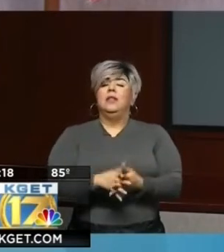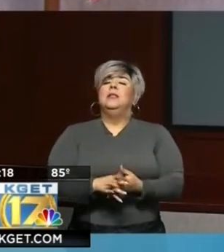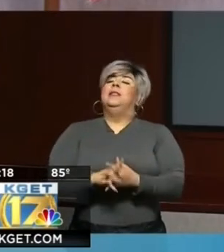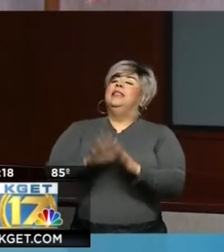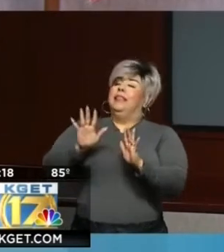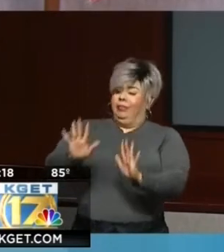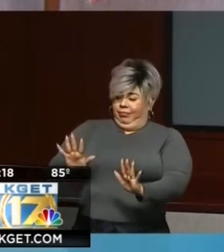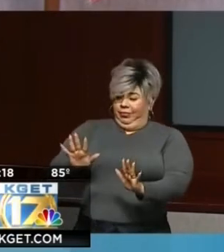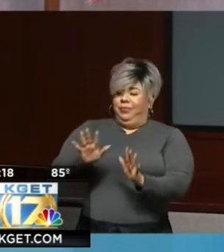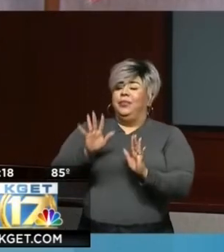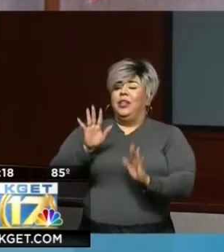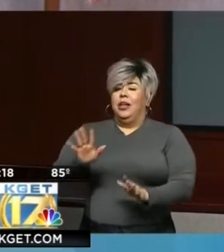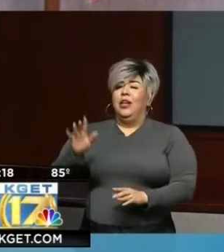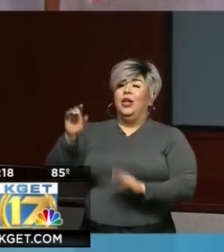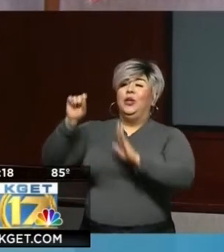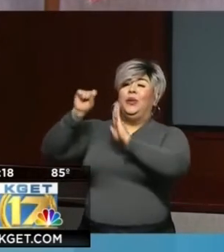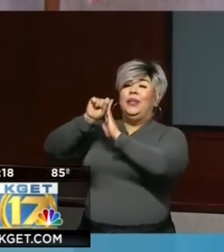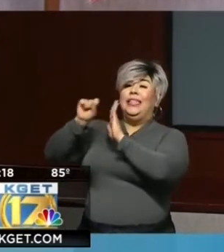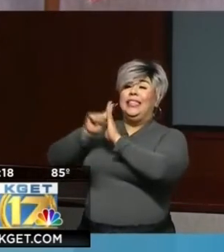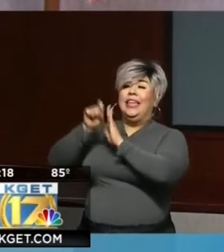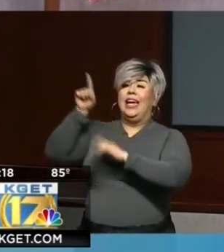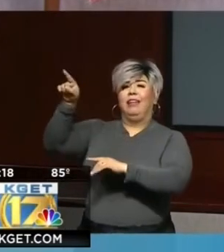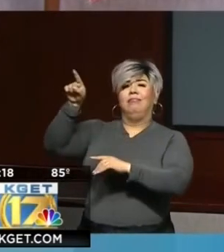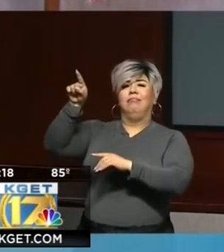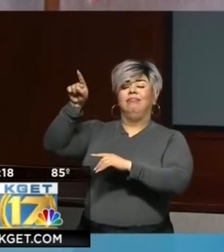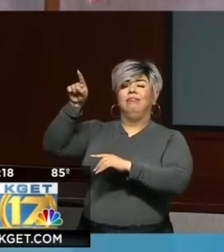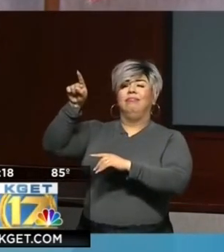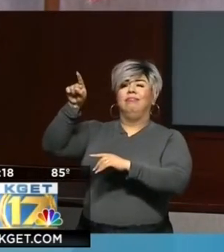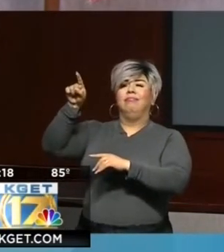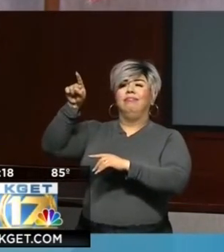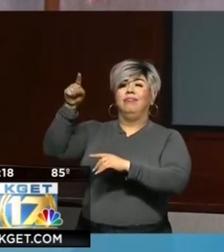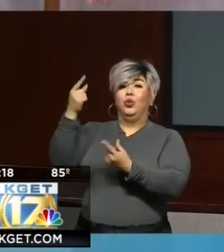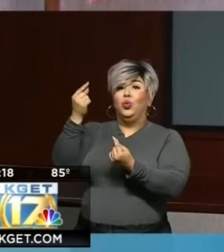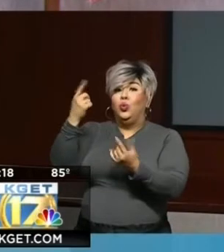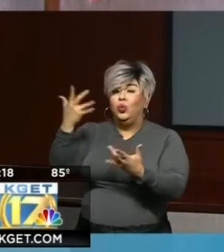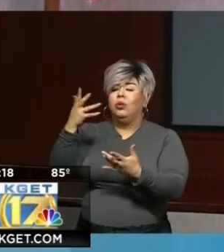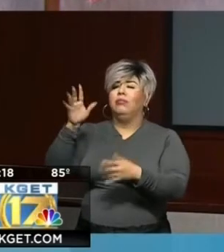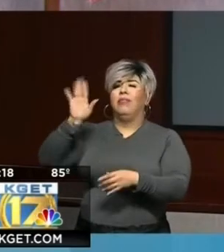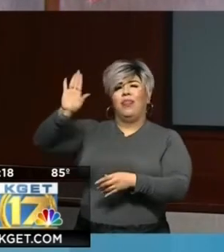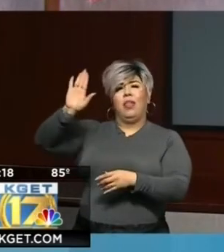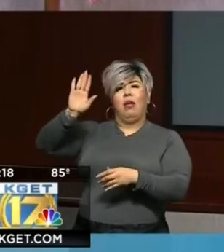REOPENING? IF YOU FEEL THE STATE IS SATISFIED. SO THE ANSWER TO THAT IS I